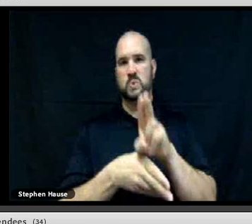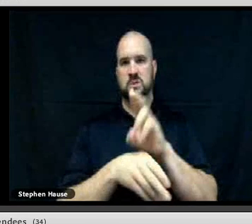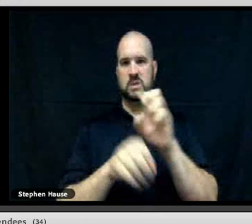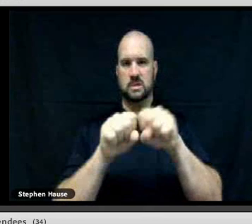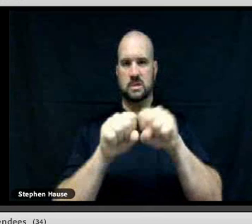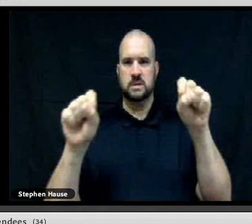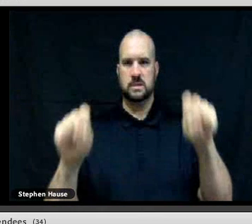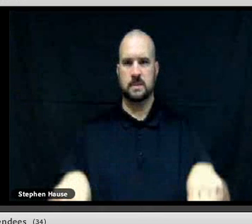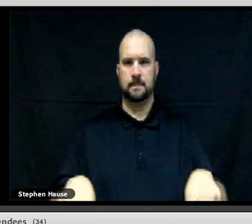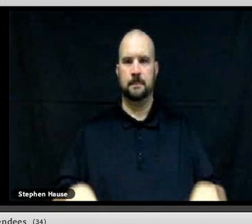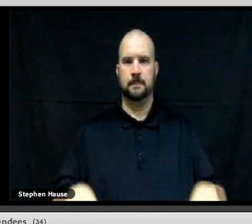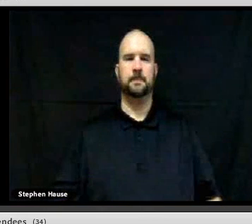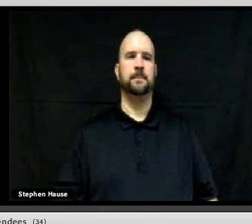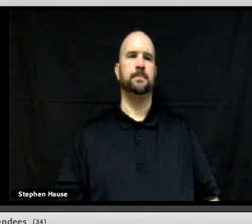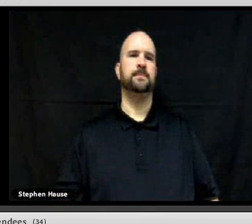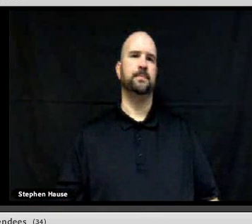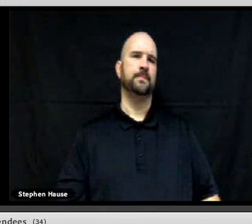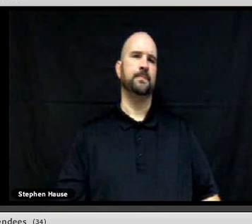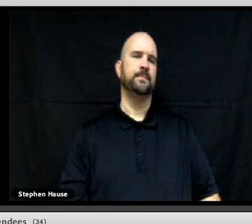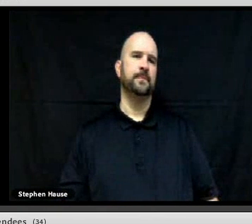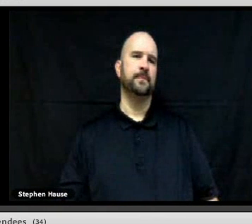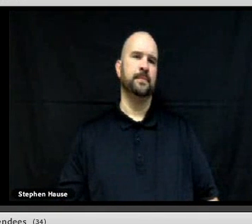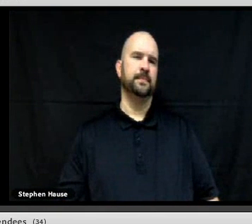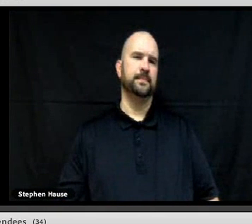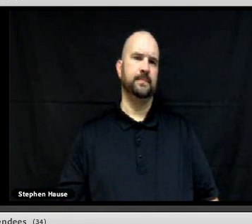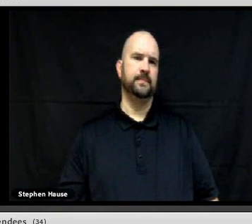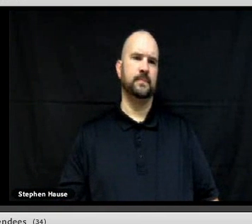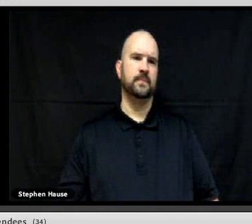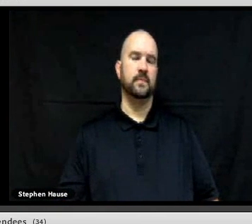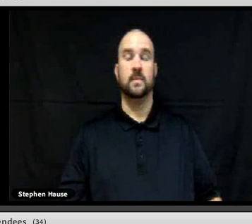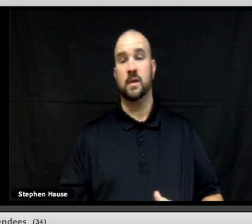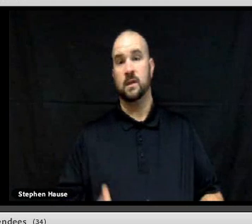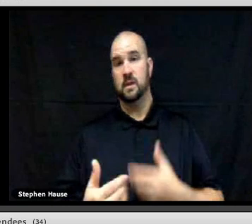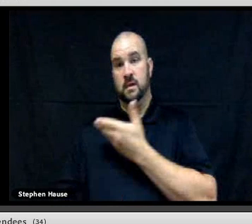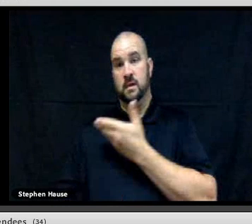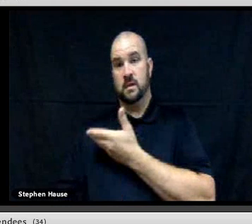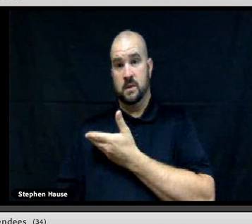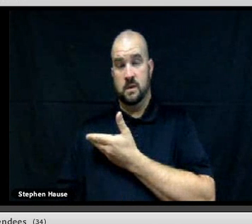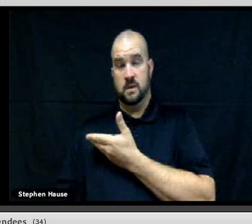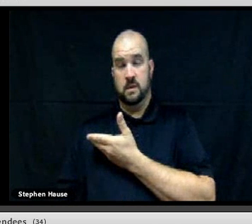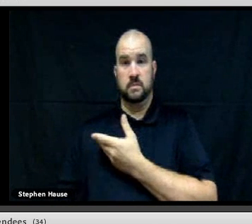So, this is an example of dates from a aggregation,